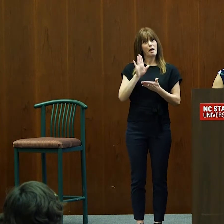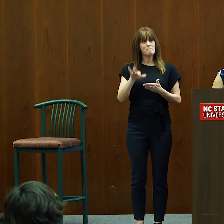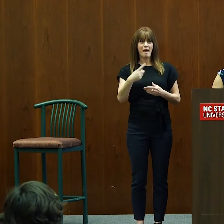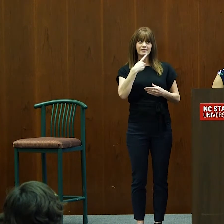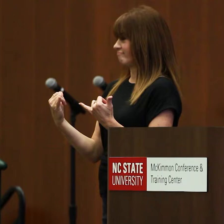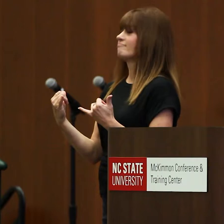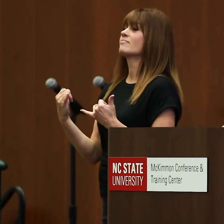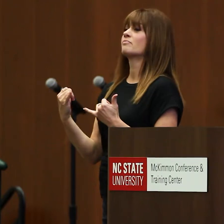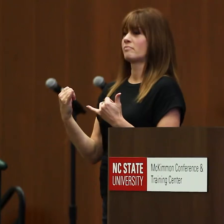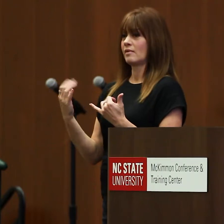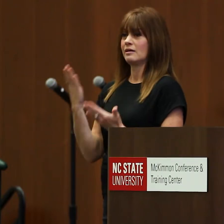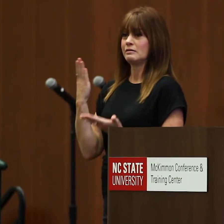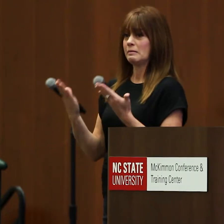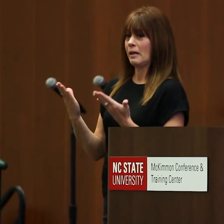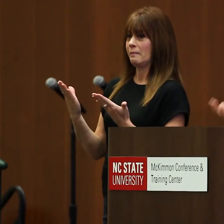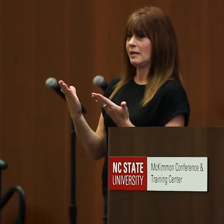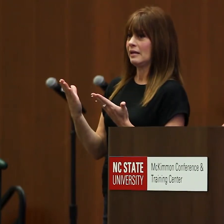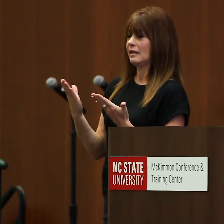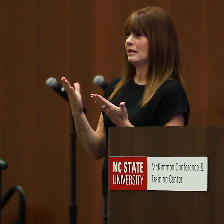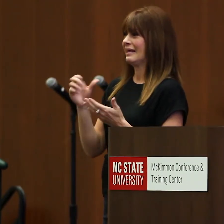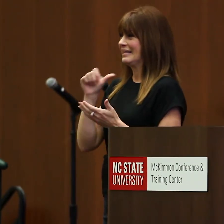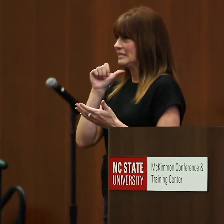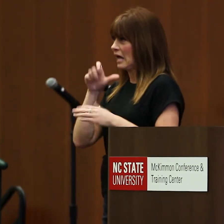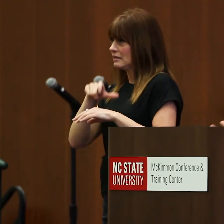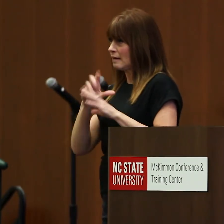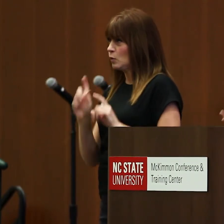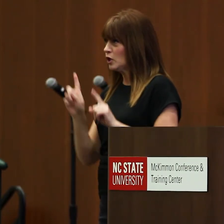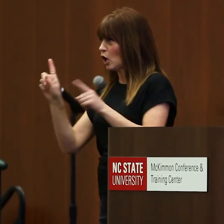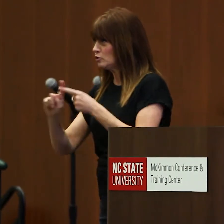So maybe not the time you want to go to the bathroom, if you want to see